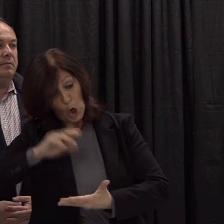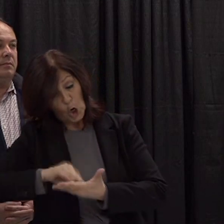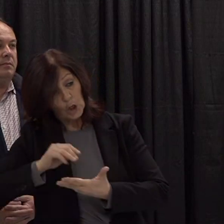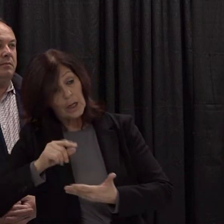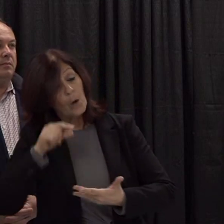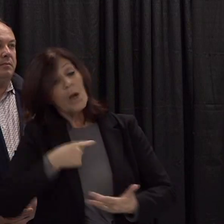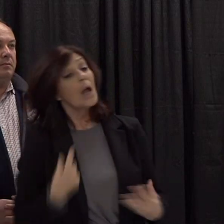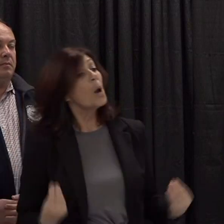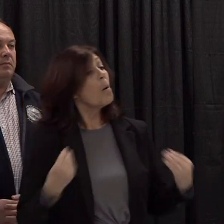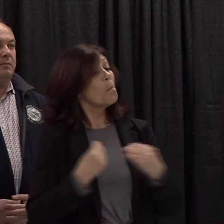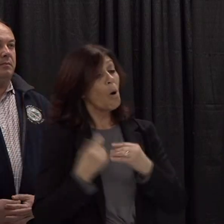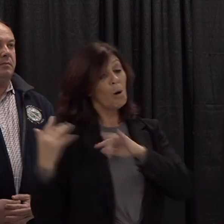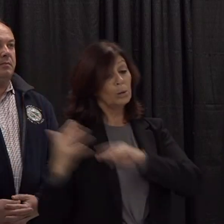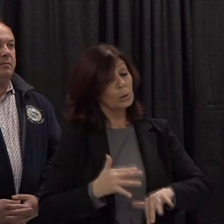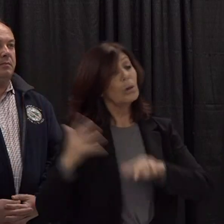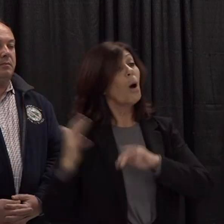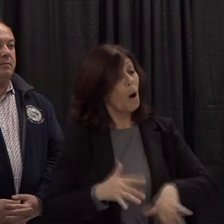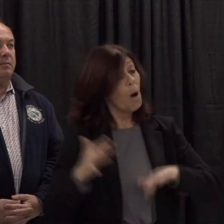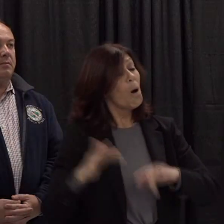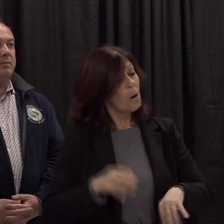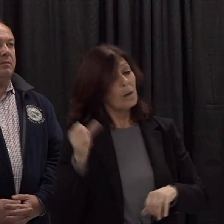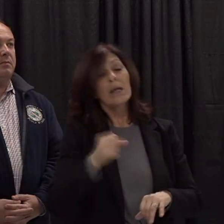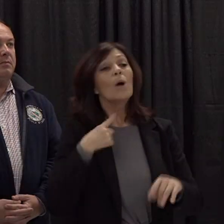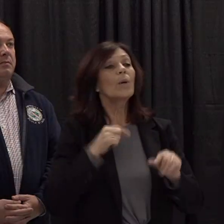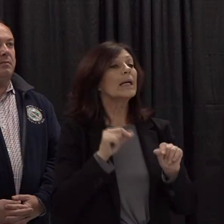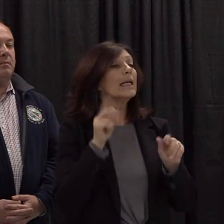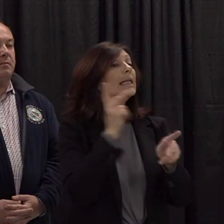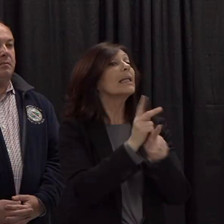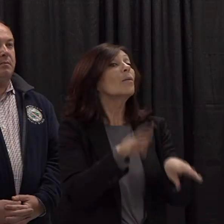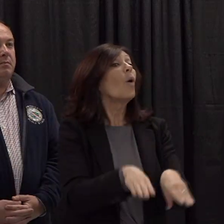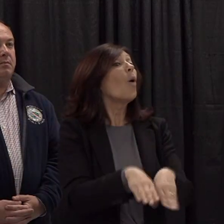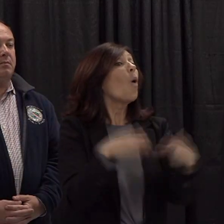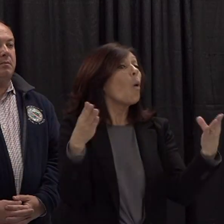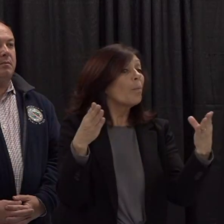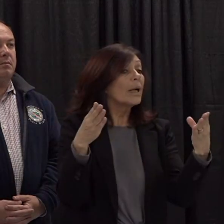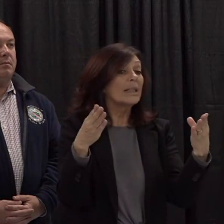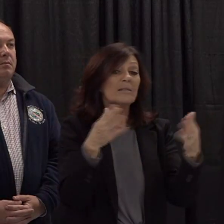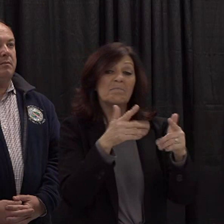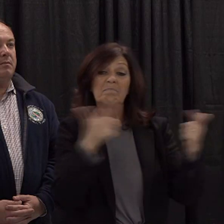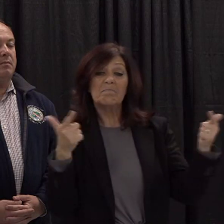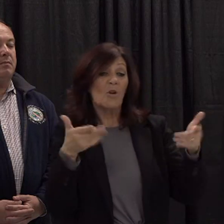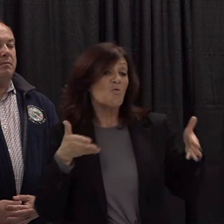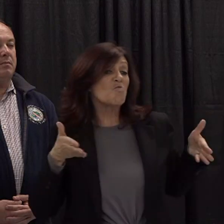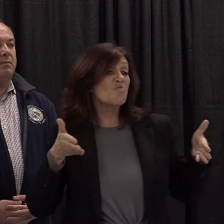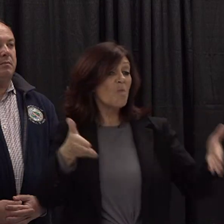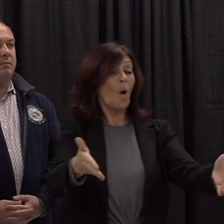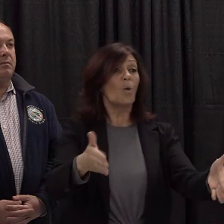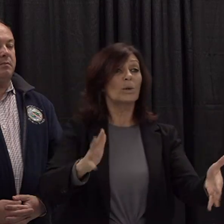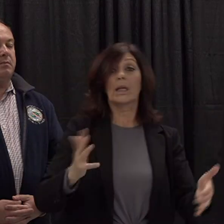more snowfall in a shorter time span, but we've been able to keep open major arterial roads that we did not last time,